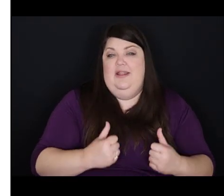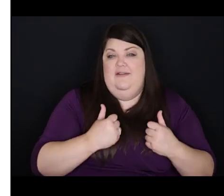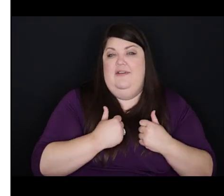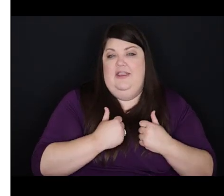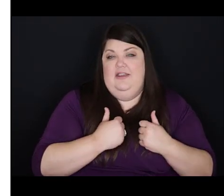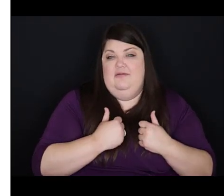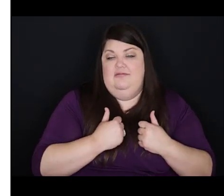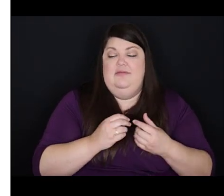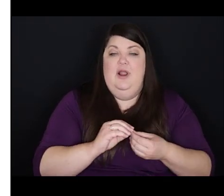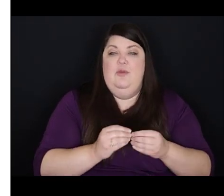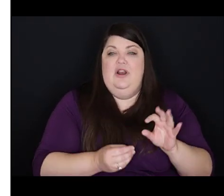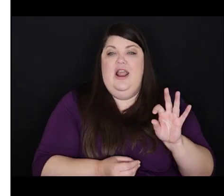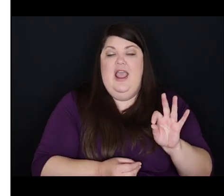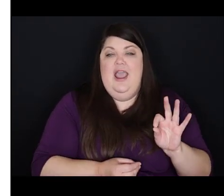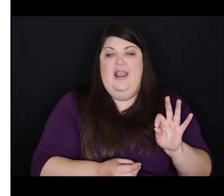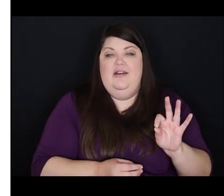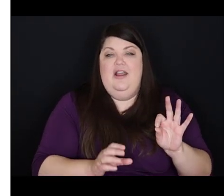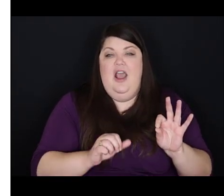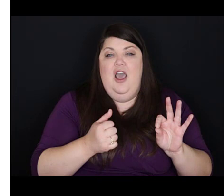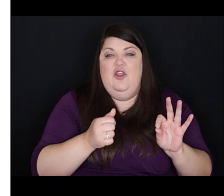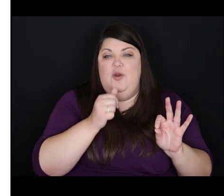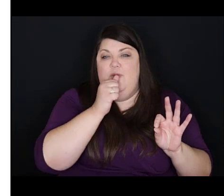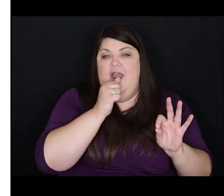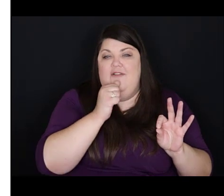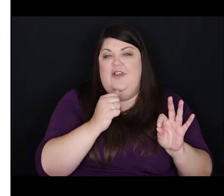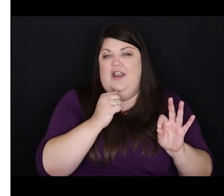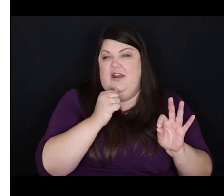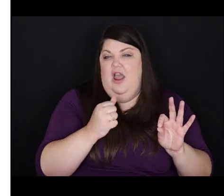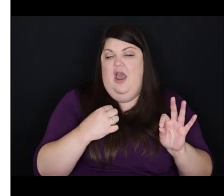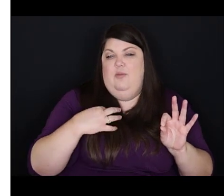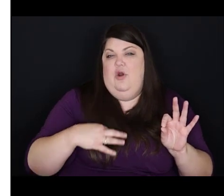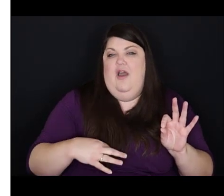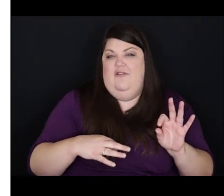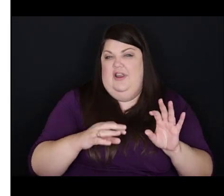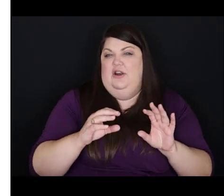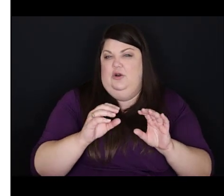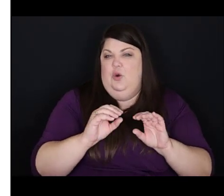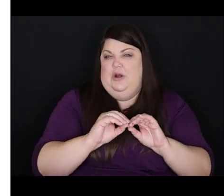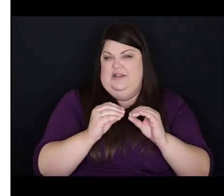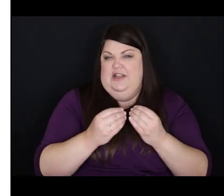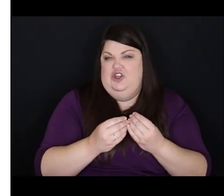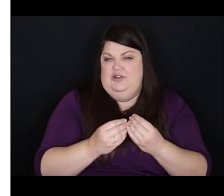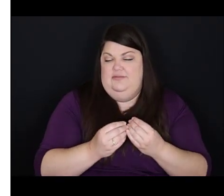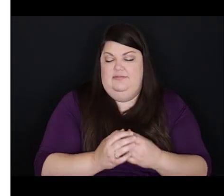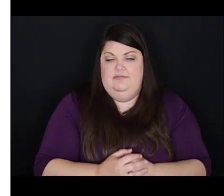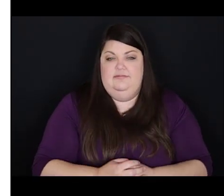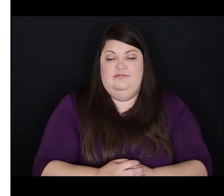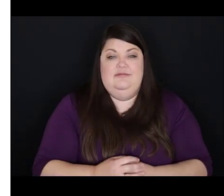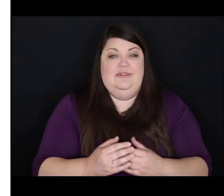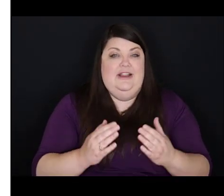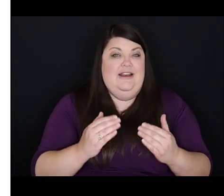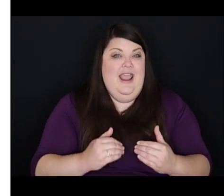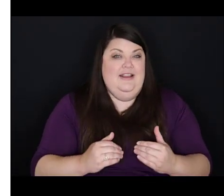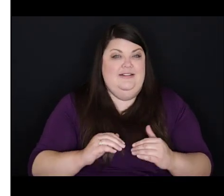and (9) Other private nonprofit organizations. Next, you'll hear again from April Trice.